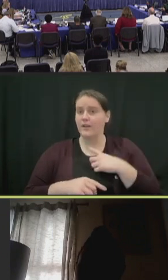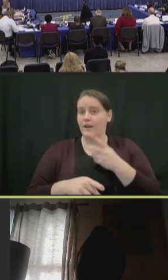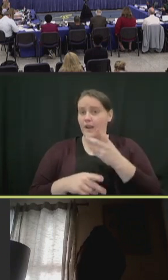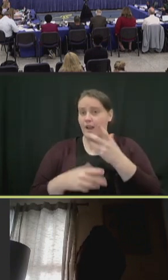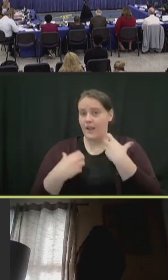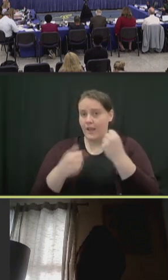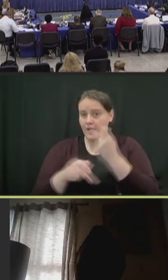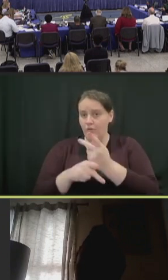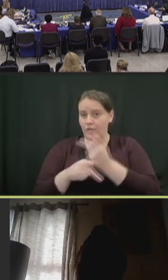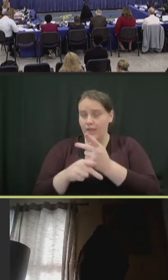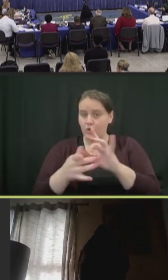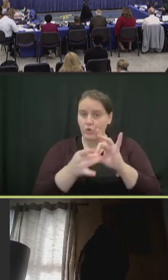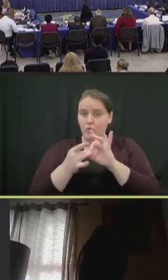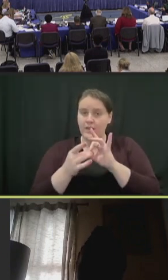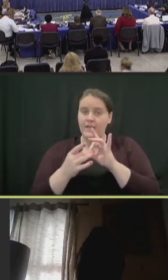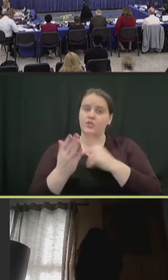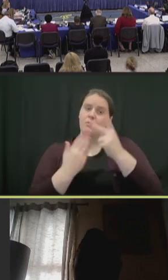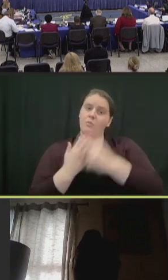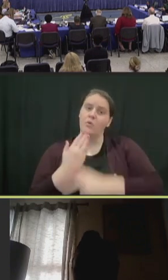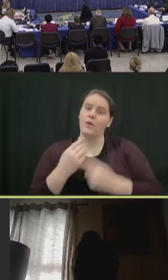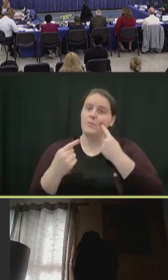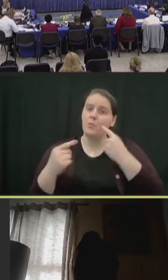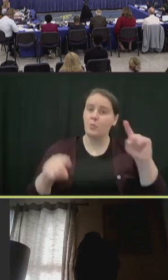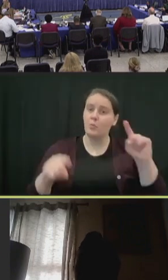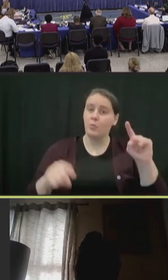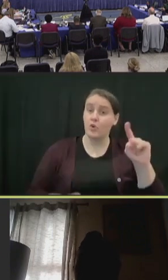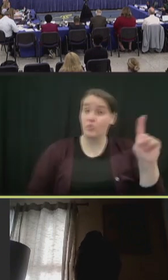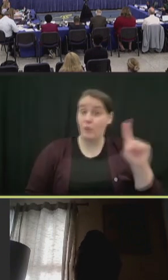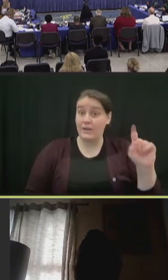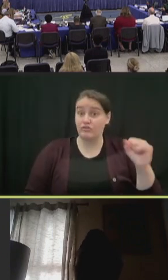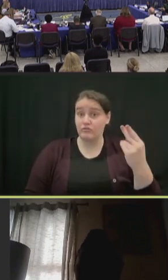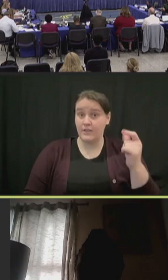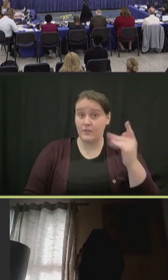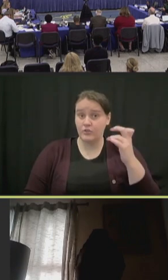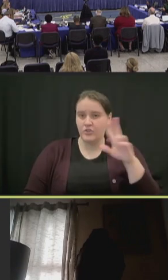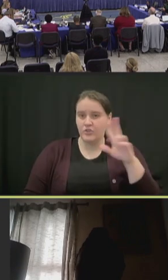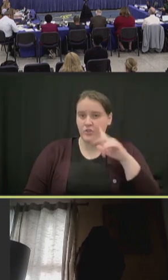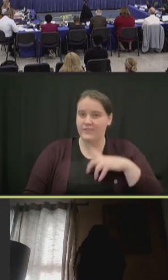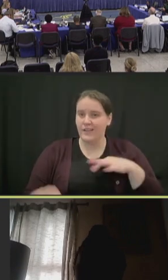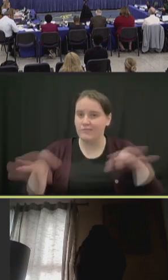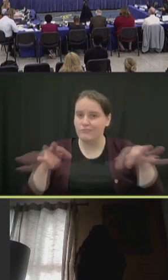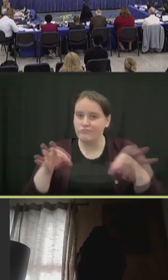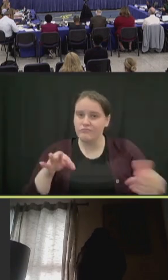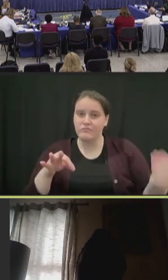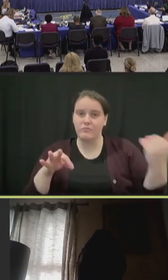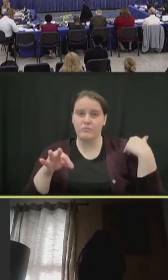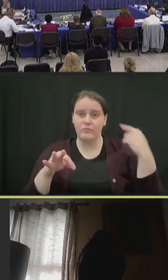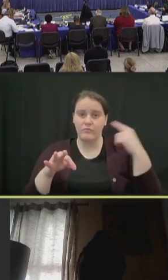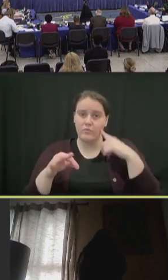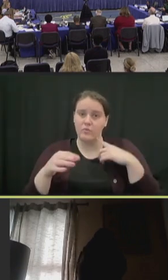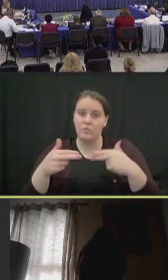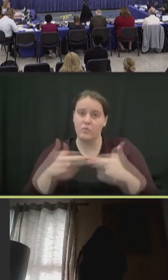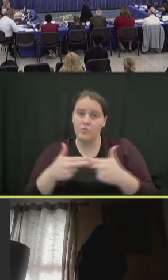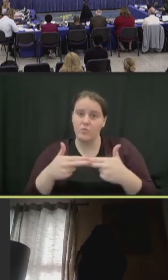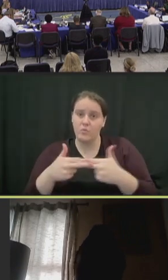the shelter. As I mentioned in the previous slide, just offering basic care to ensure